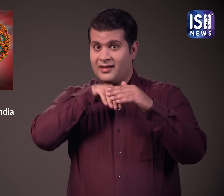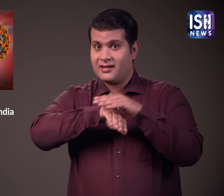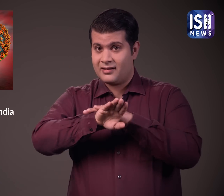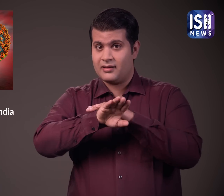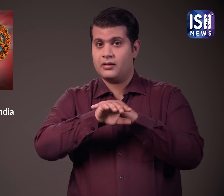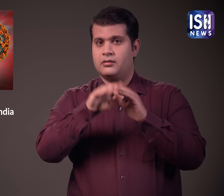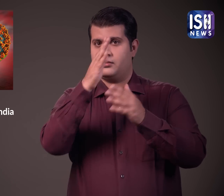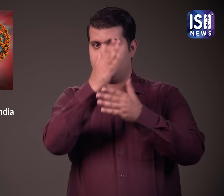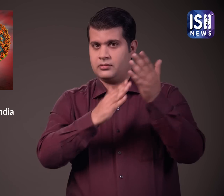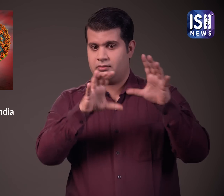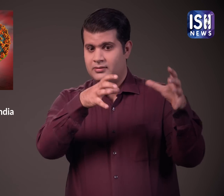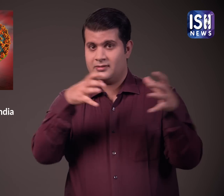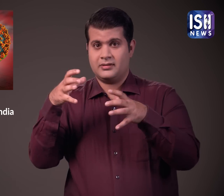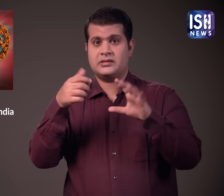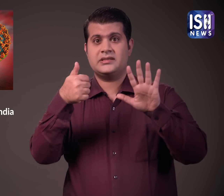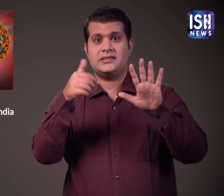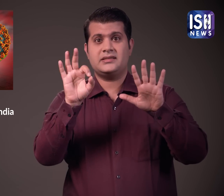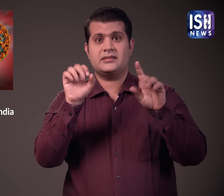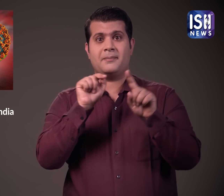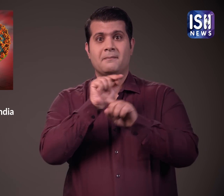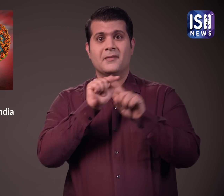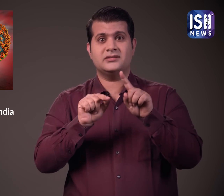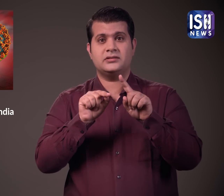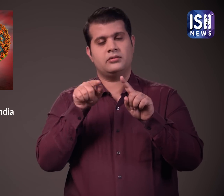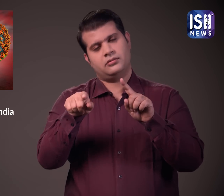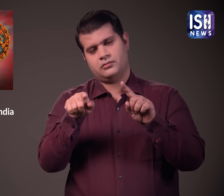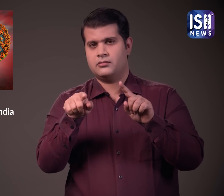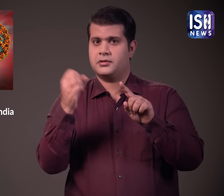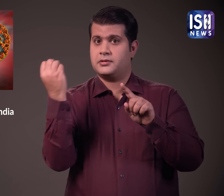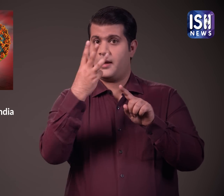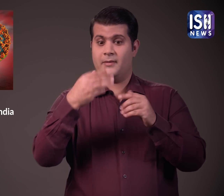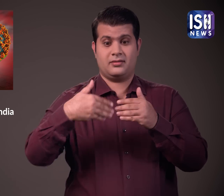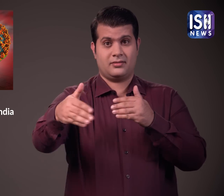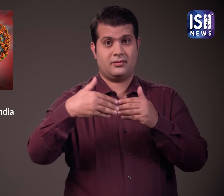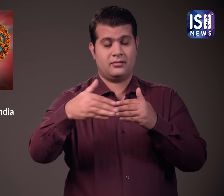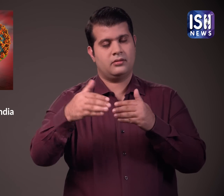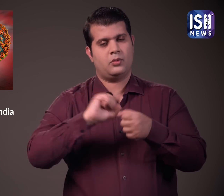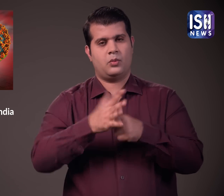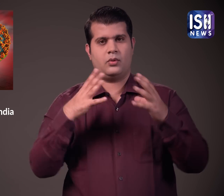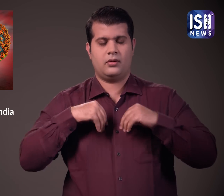60% would test covid positive in the next 3 months